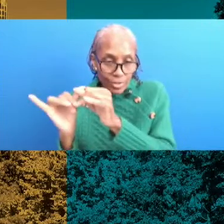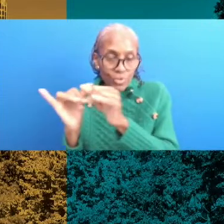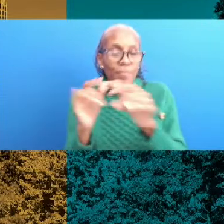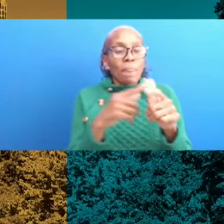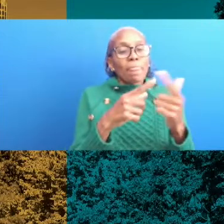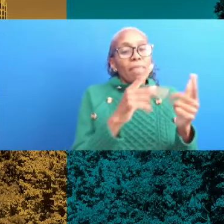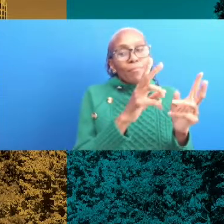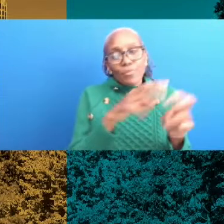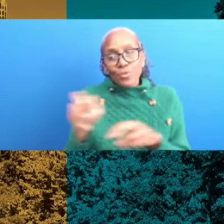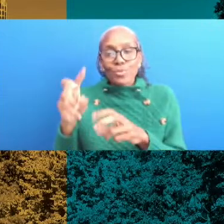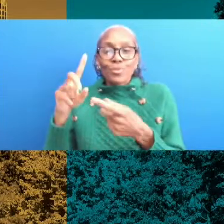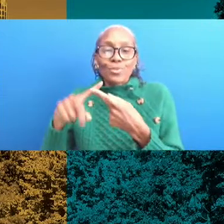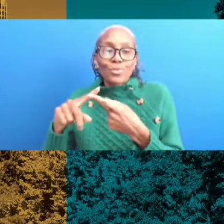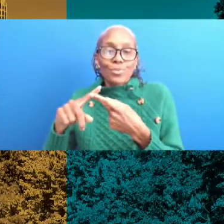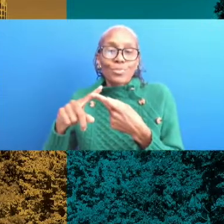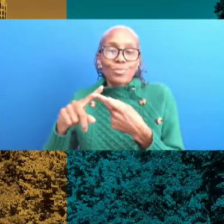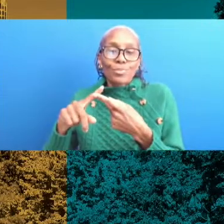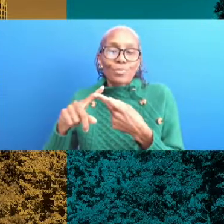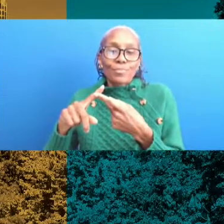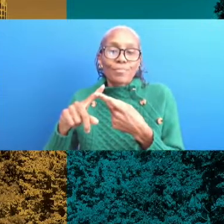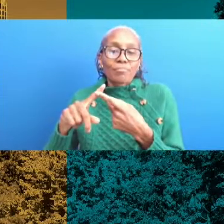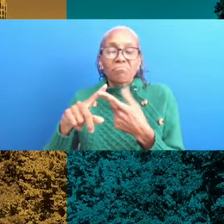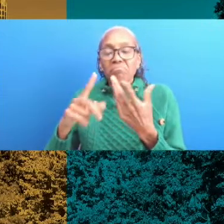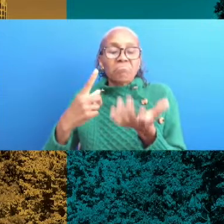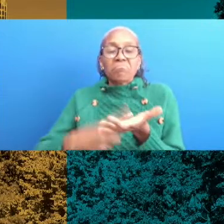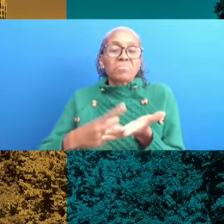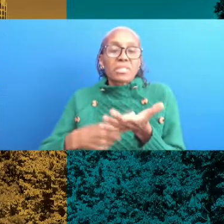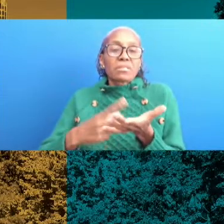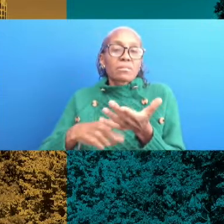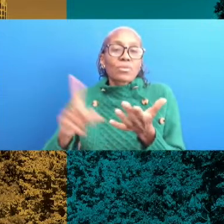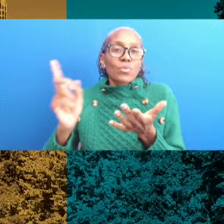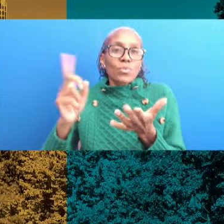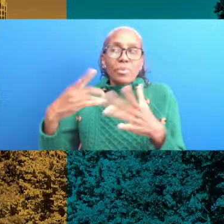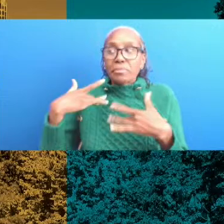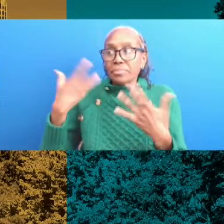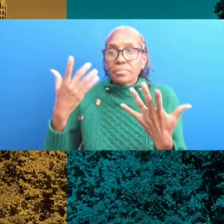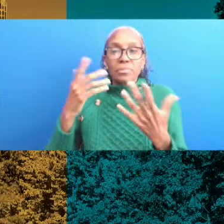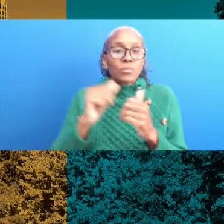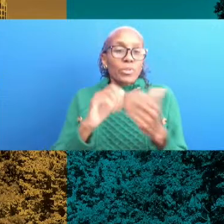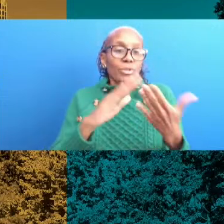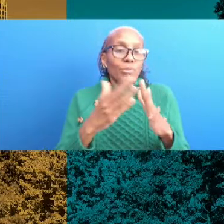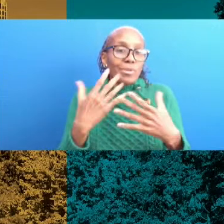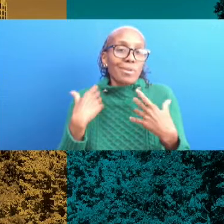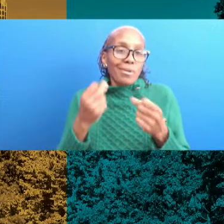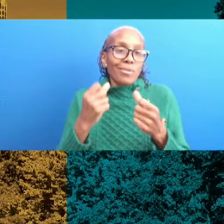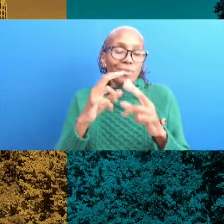SPEAKING TO SOME OF THE INDICATORS AND THEN WE'LL